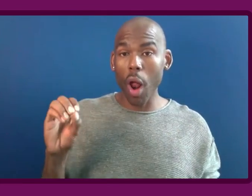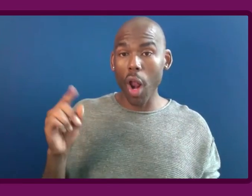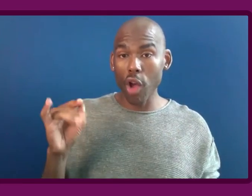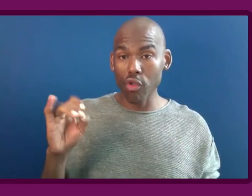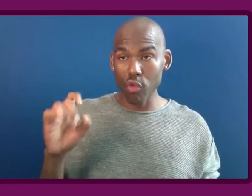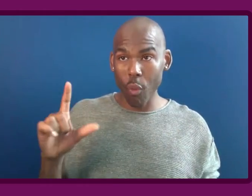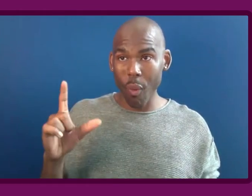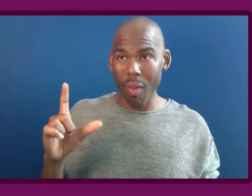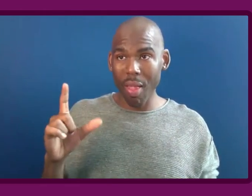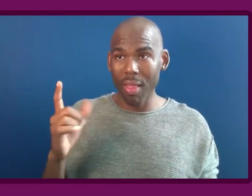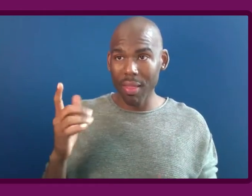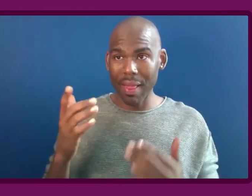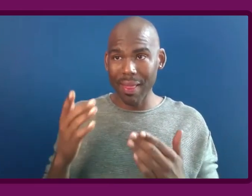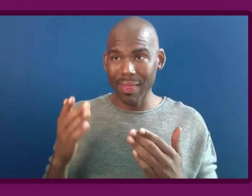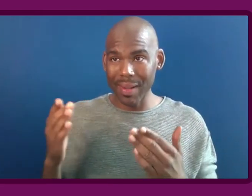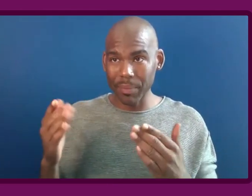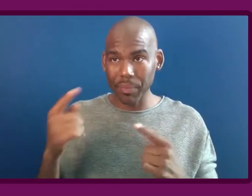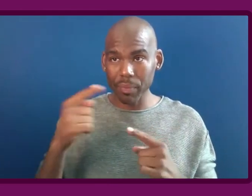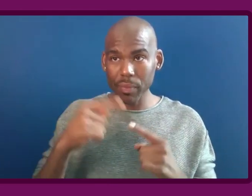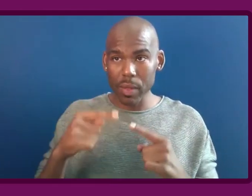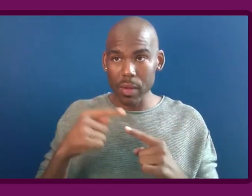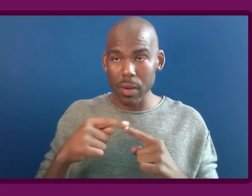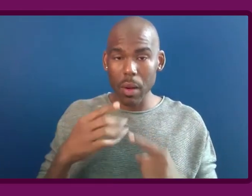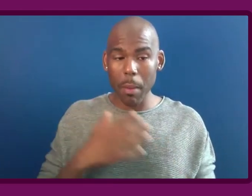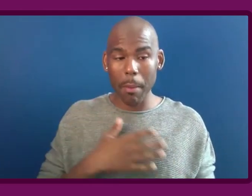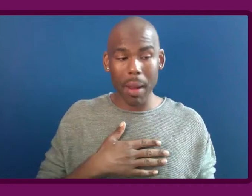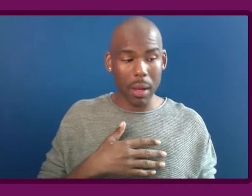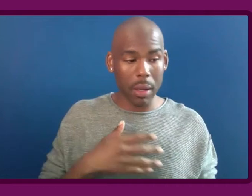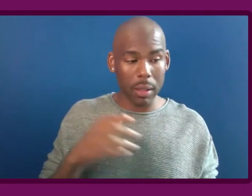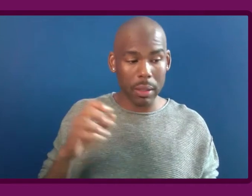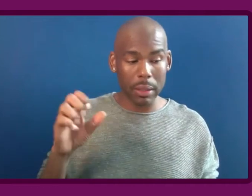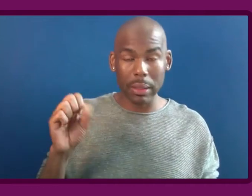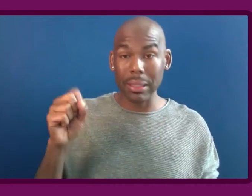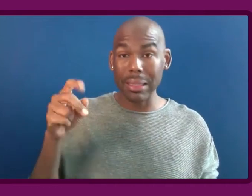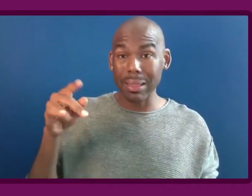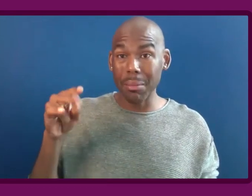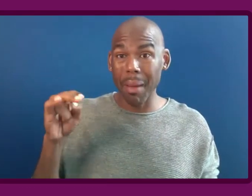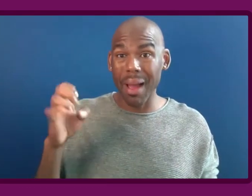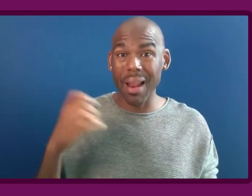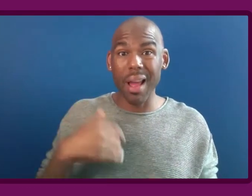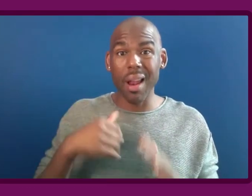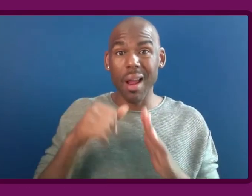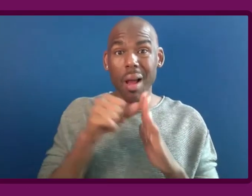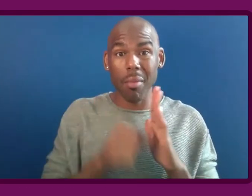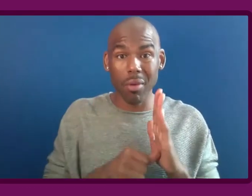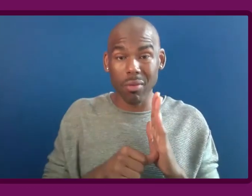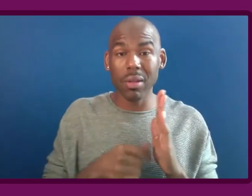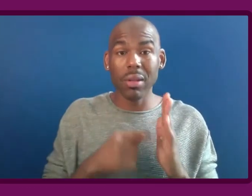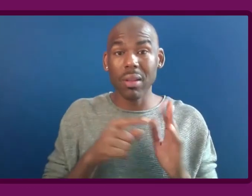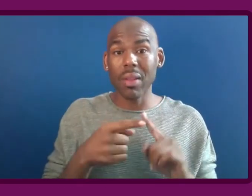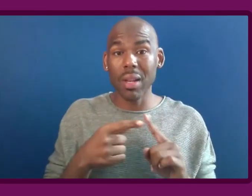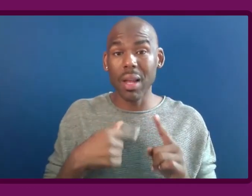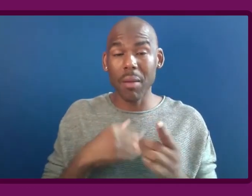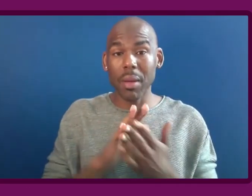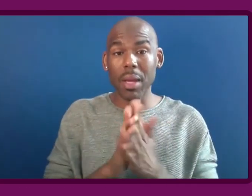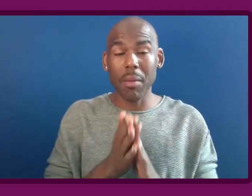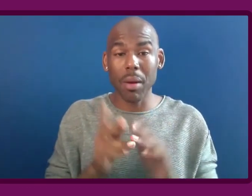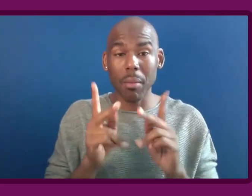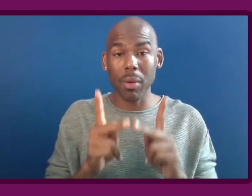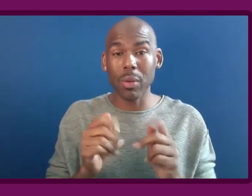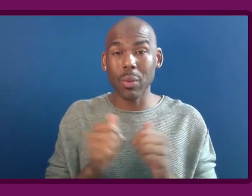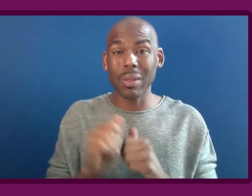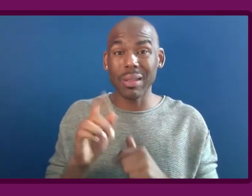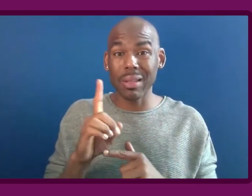I've always said it, in the first place, obviously being a woman, a Mexican woman, a Latina in Mexico